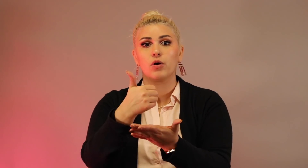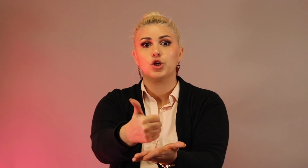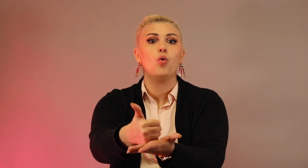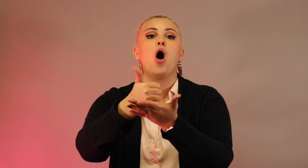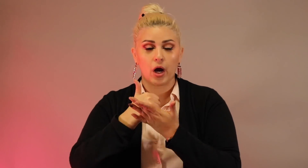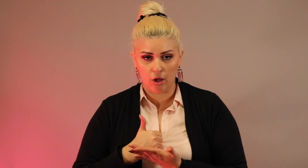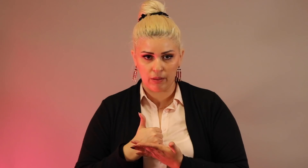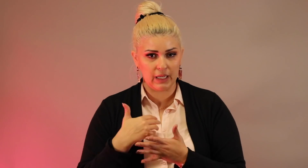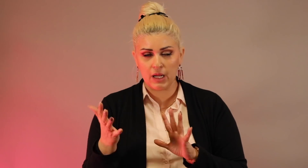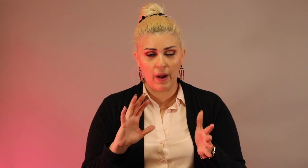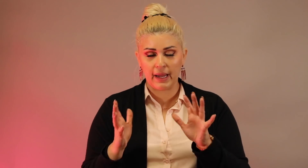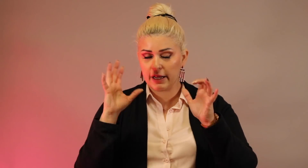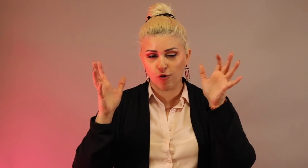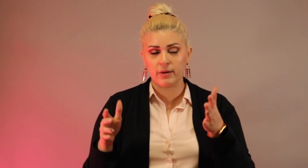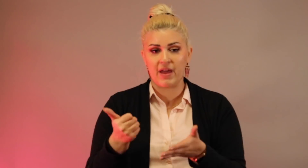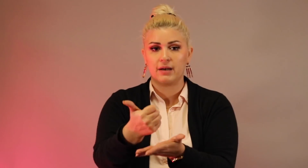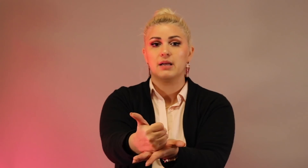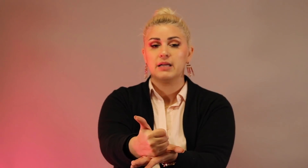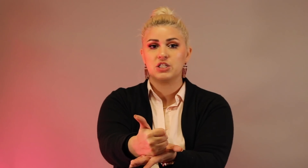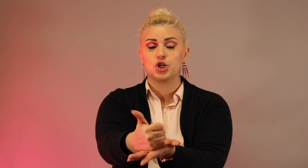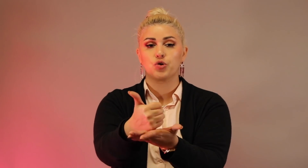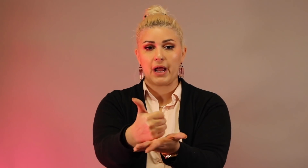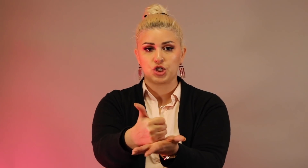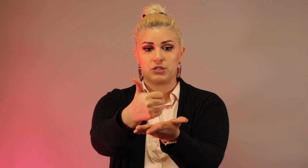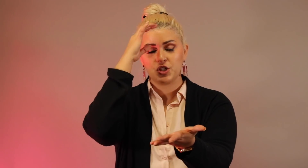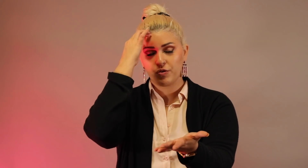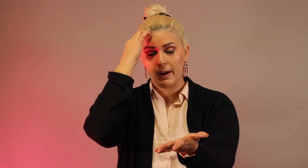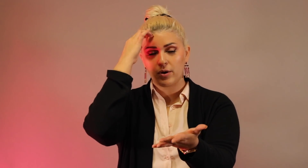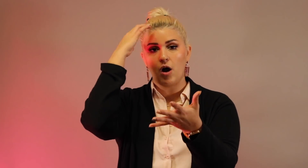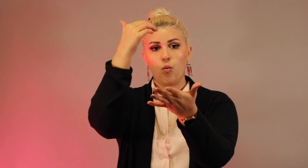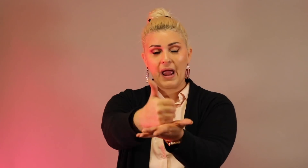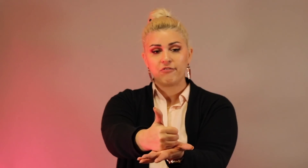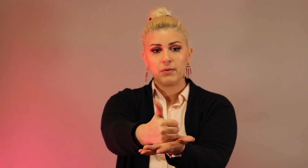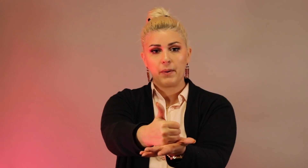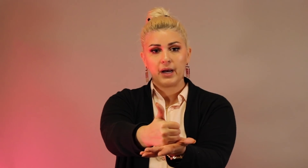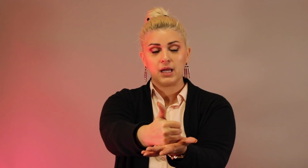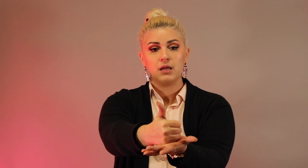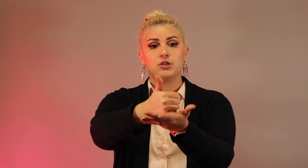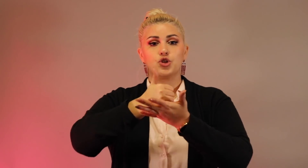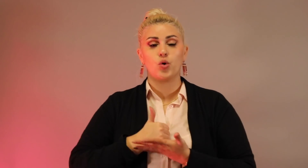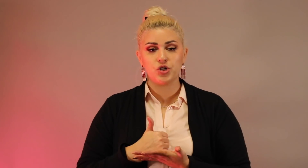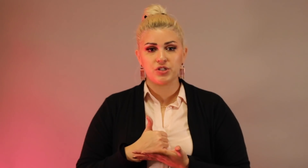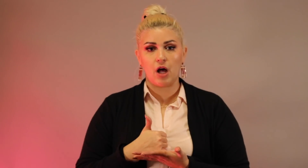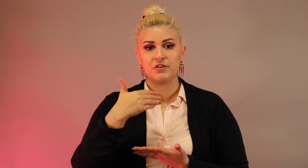or you are helping me anyway, any form of that, it's the direction. Just remember away from your body towards yourself